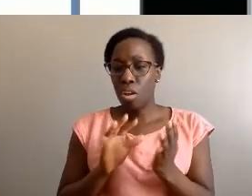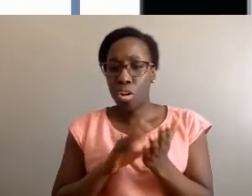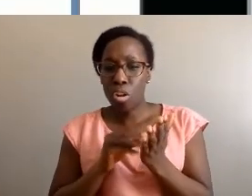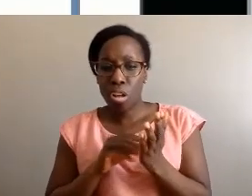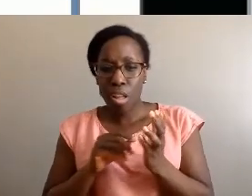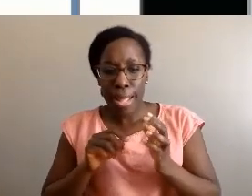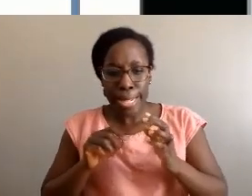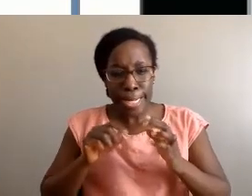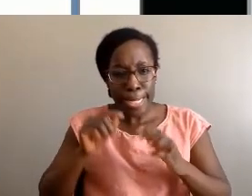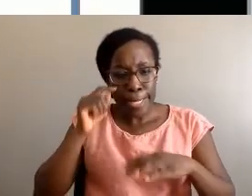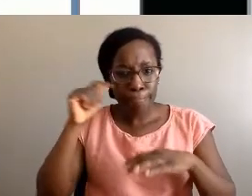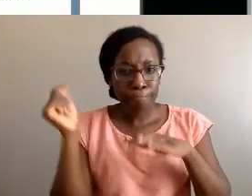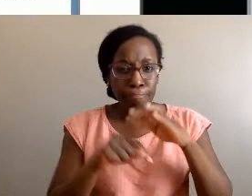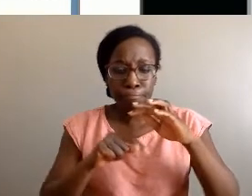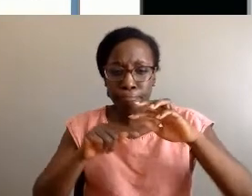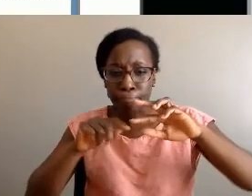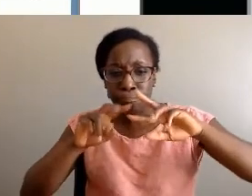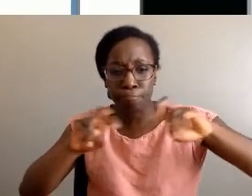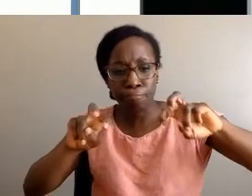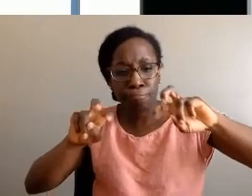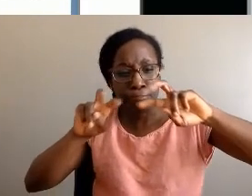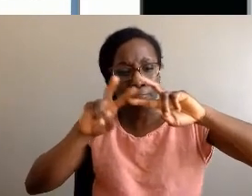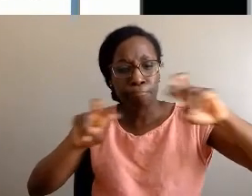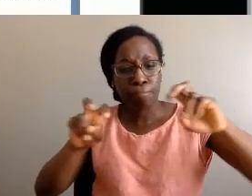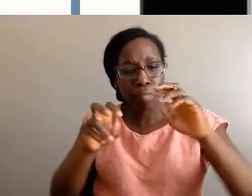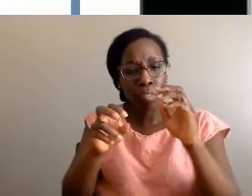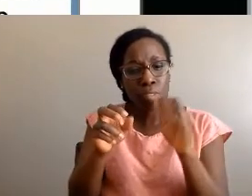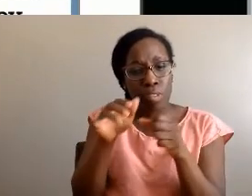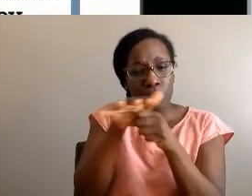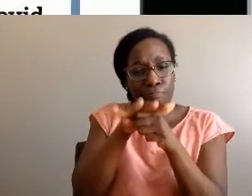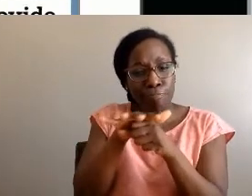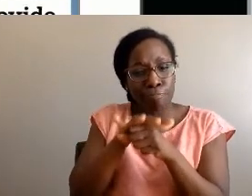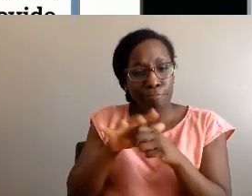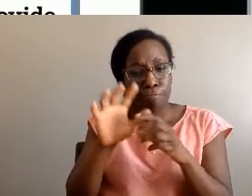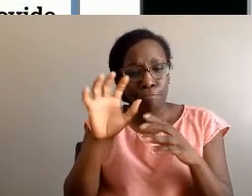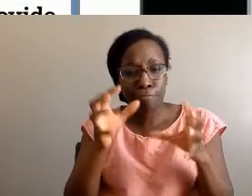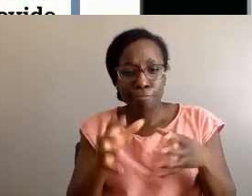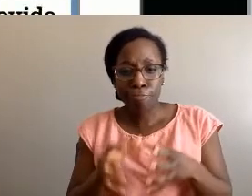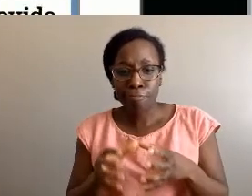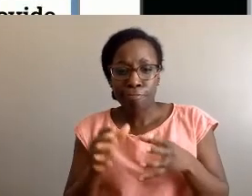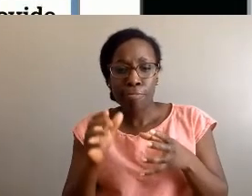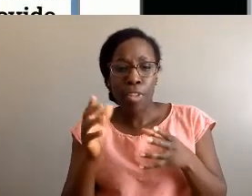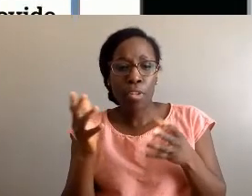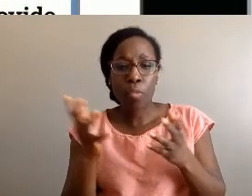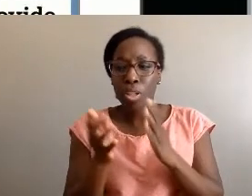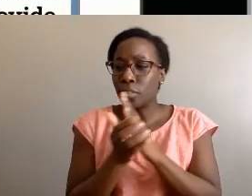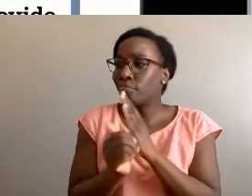components of their learning or project. They are able to describe what the particular design is for,